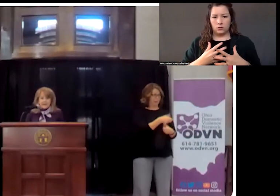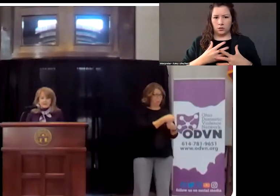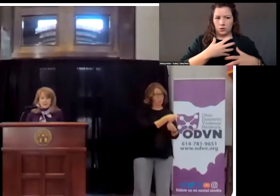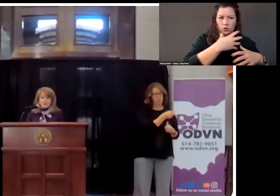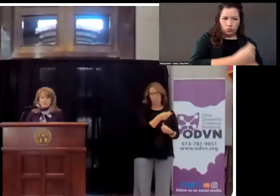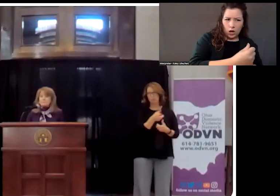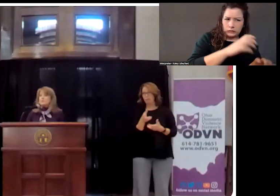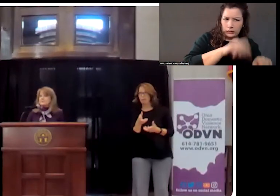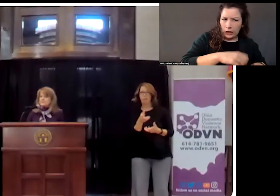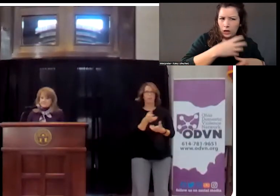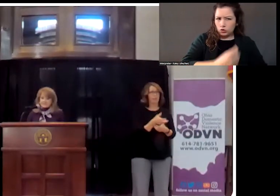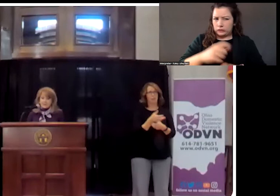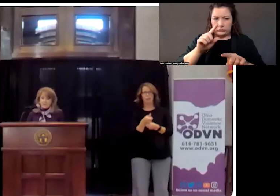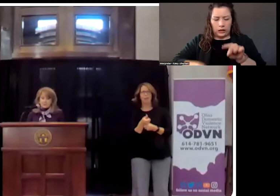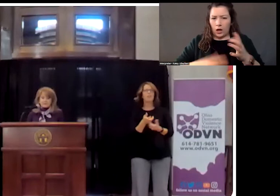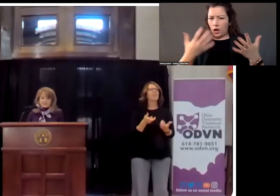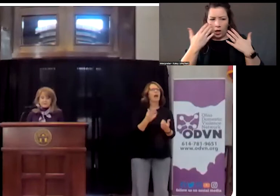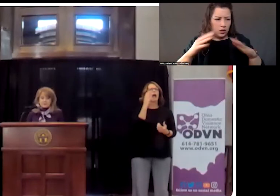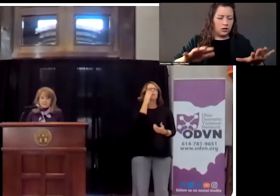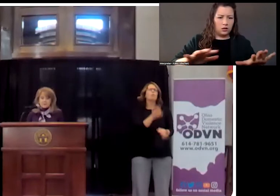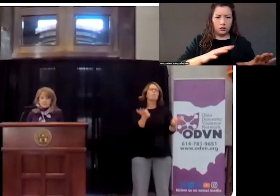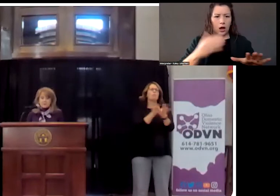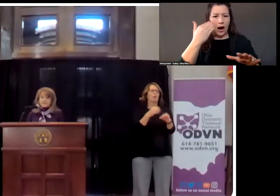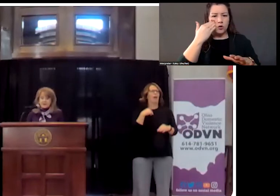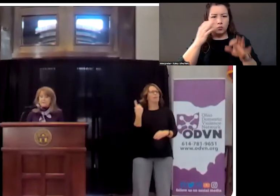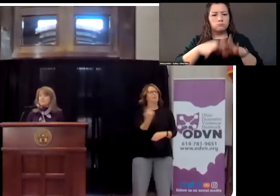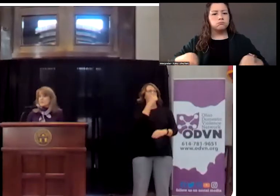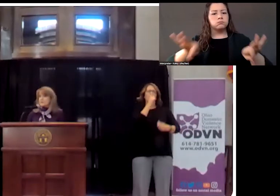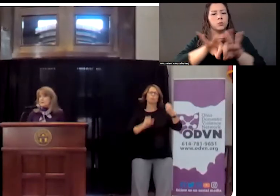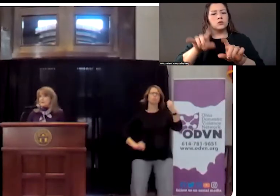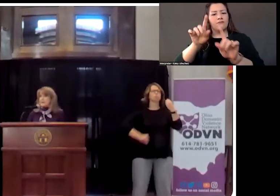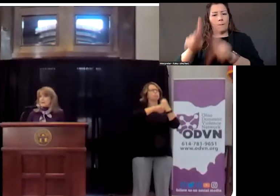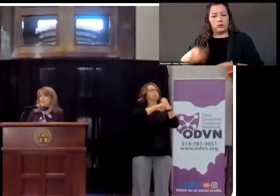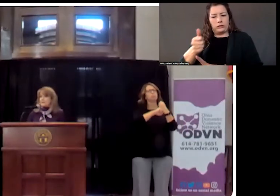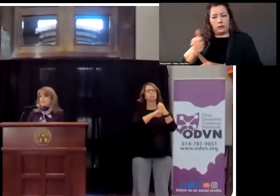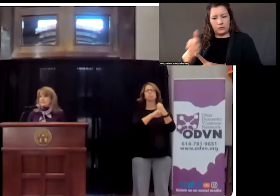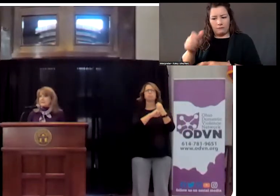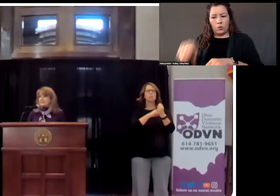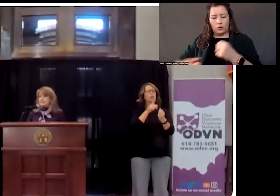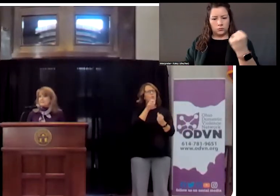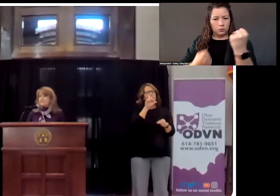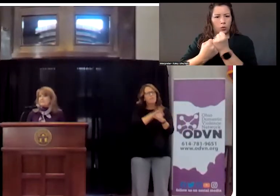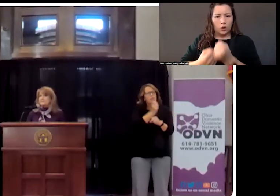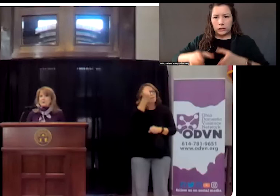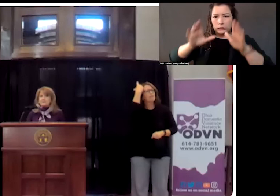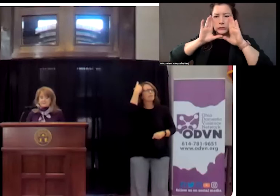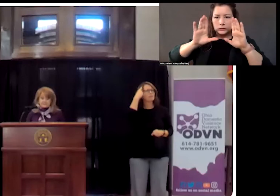I know the importance of someone who is in your corner, who is there for you and who understands it's priceless.